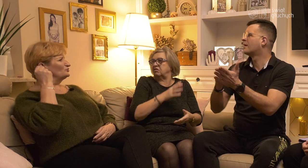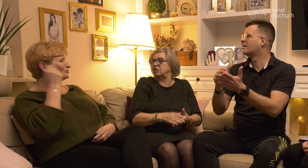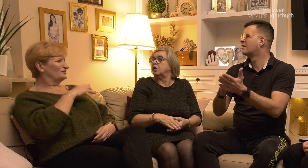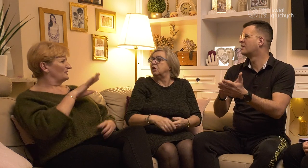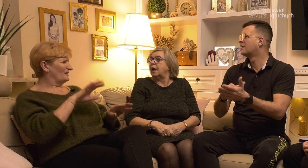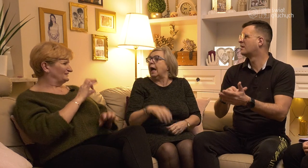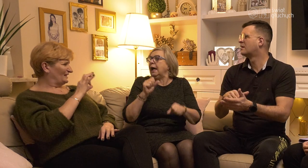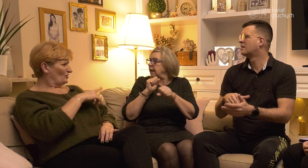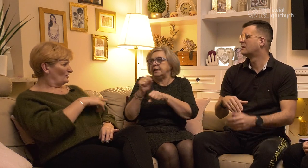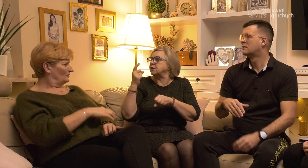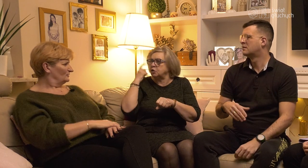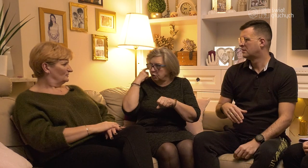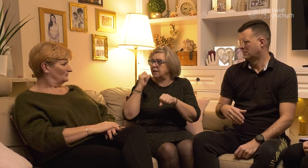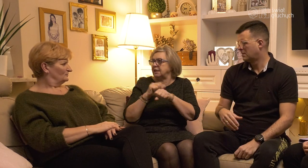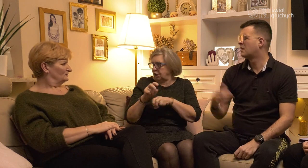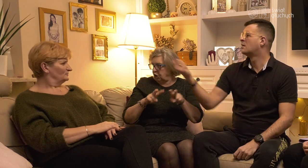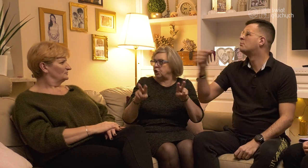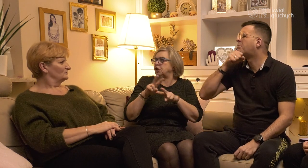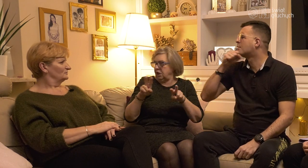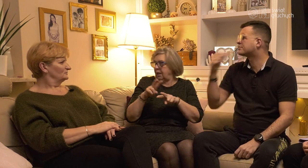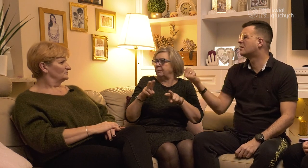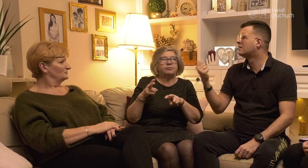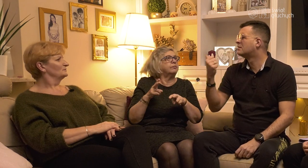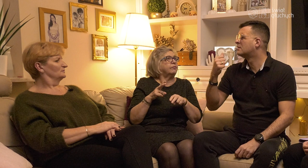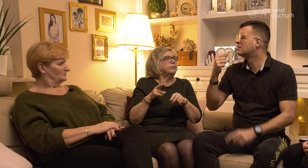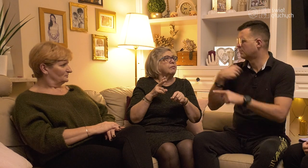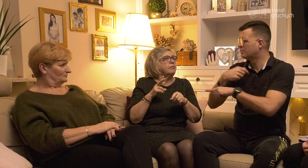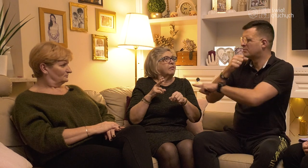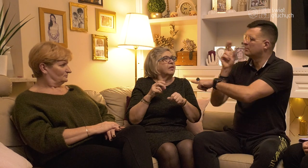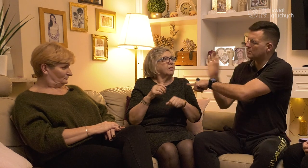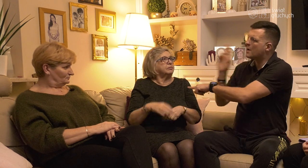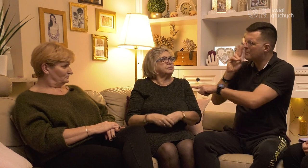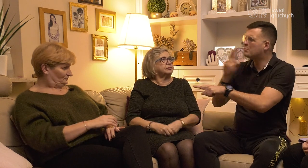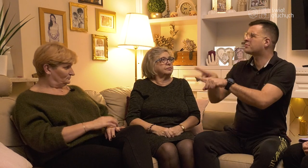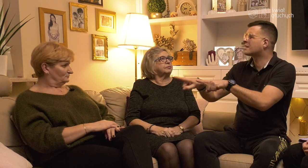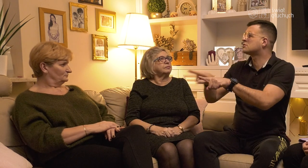[Dorota]: And hearing people were not in the family? [Rafał]: There were. Grandmother. My mother's mother.